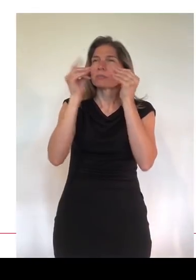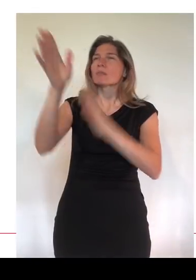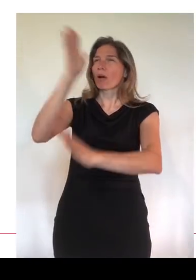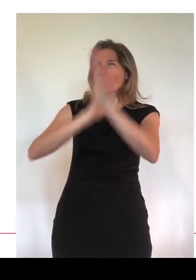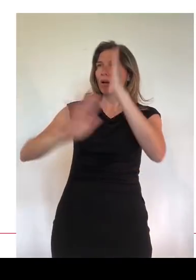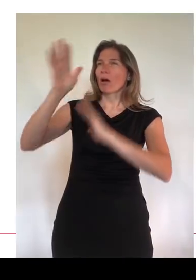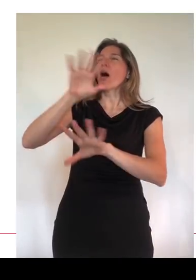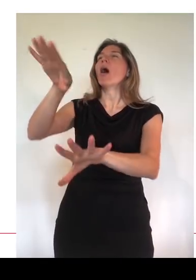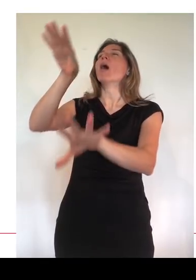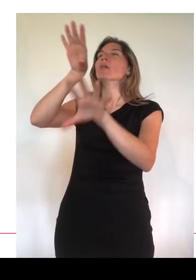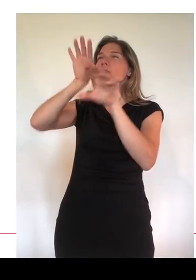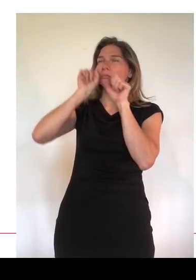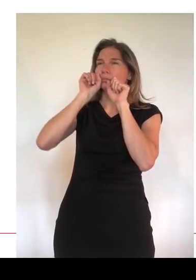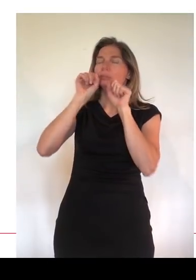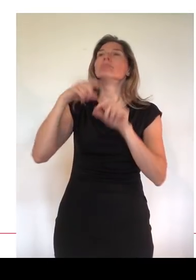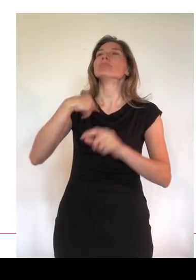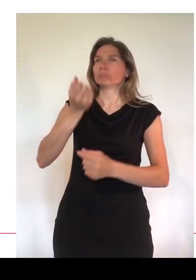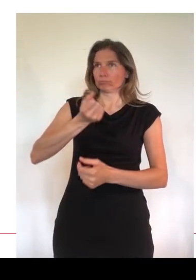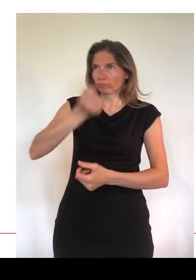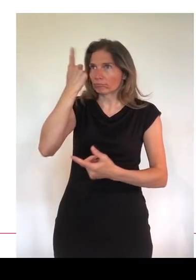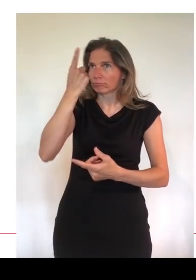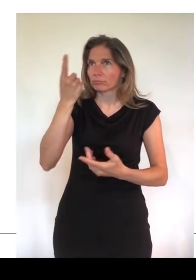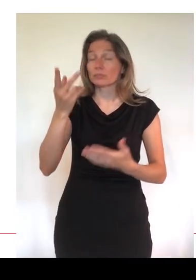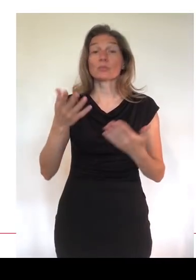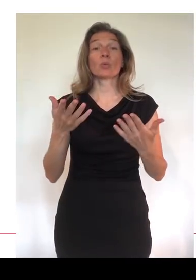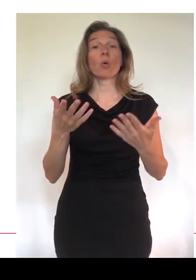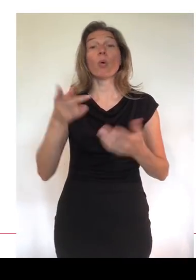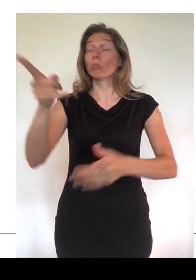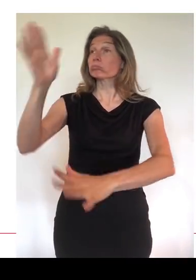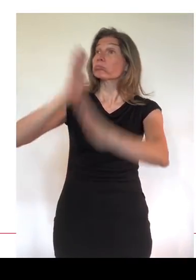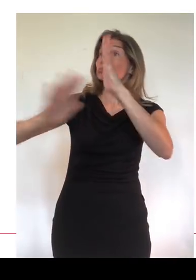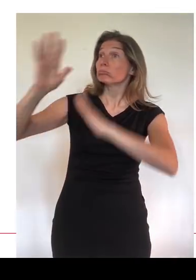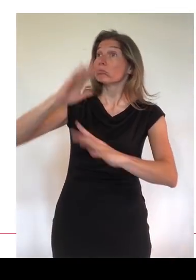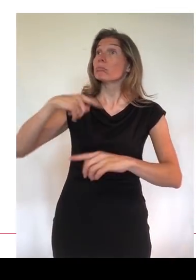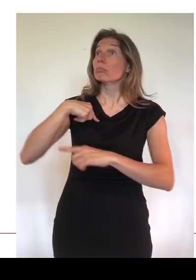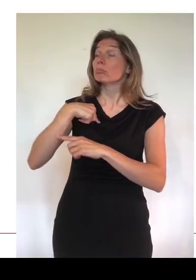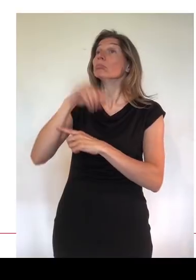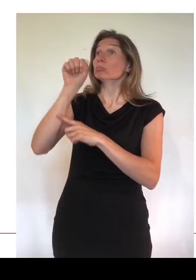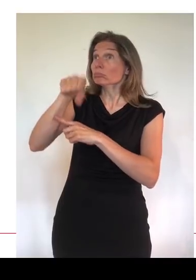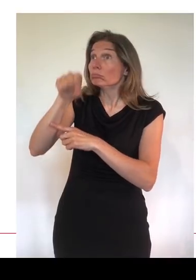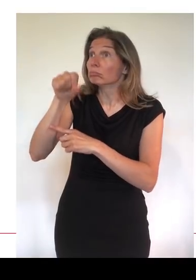their understanding of the language used around them so are they responding when